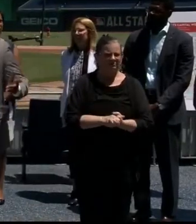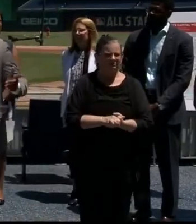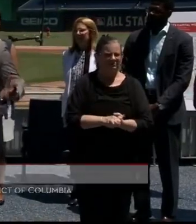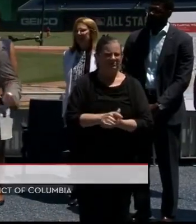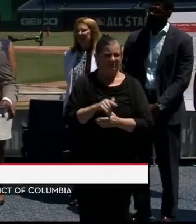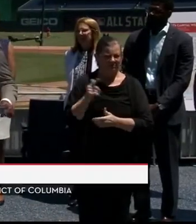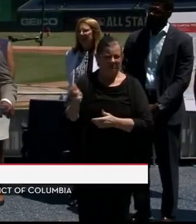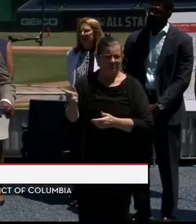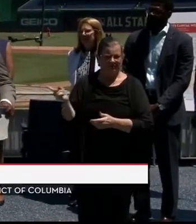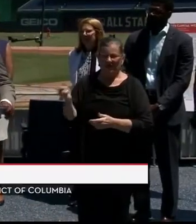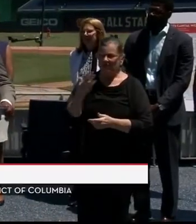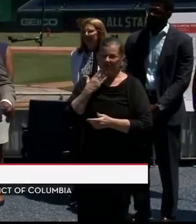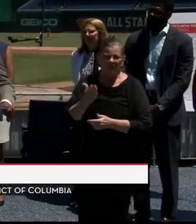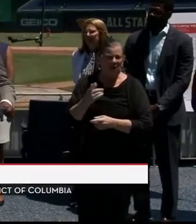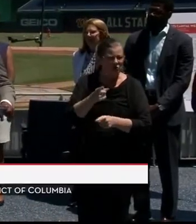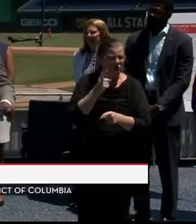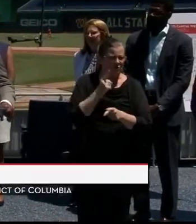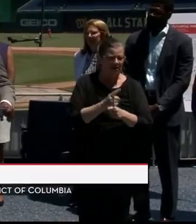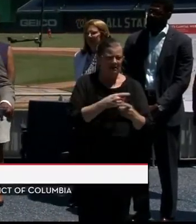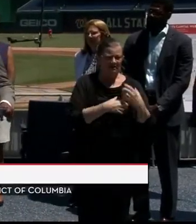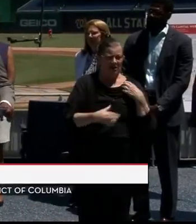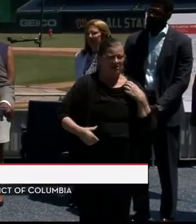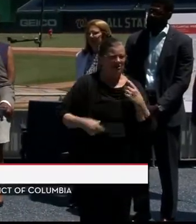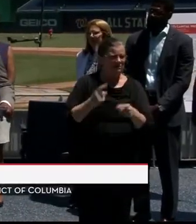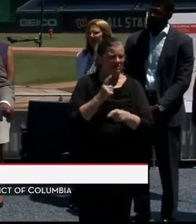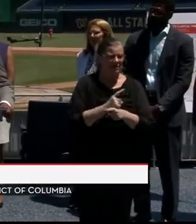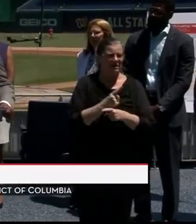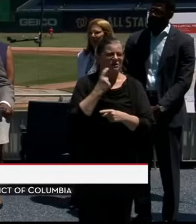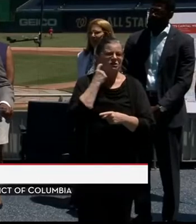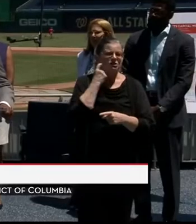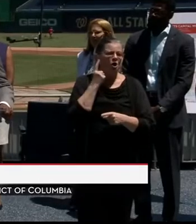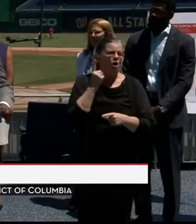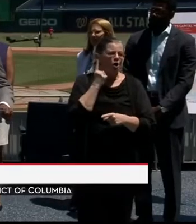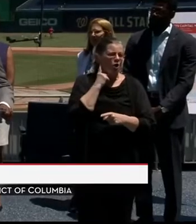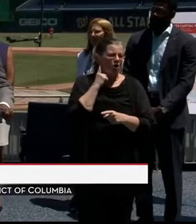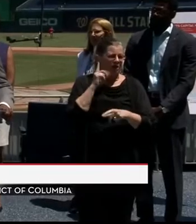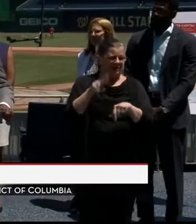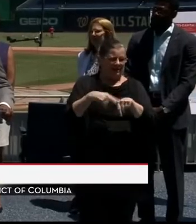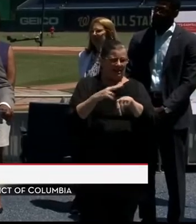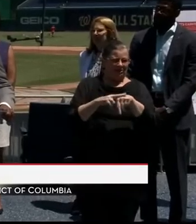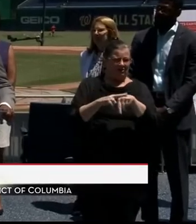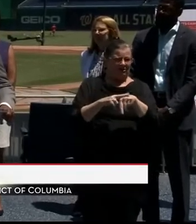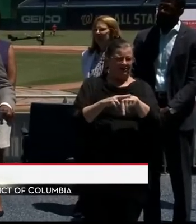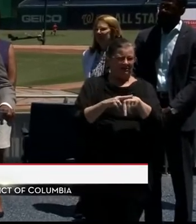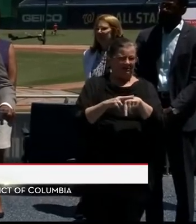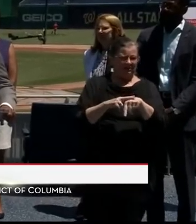I JUST HEARD FROM GREGORY MCCARTHY FROM THE NATIONALS THAT HOTELS ARE BOOKED SOLID.